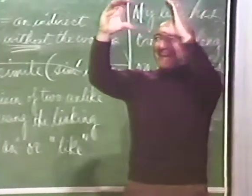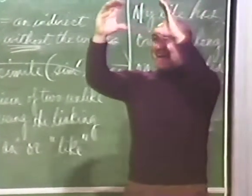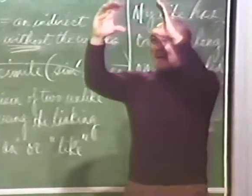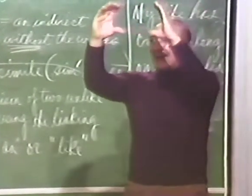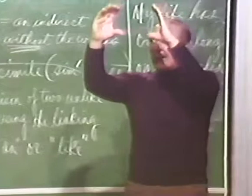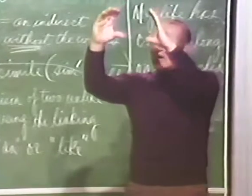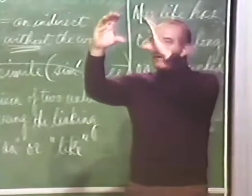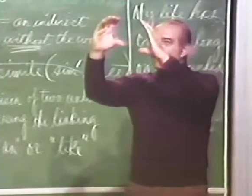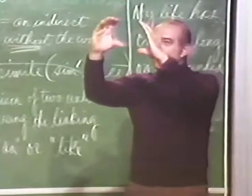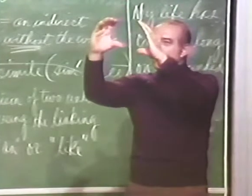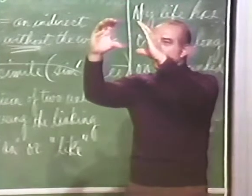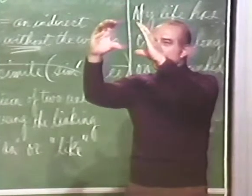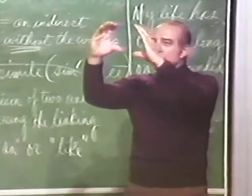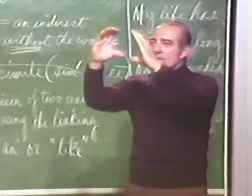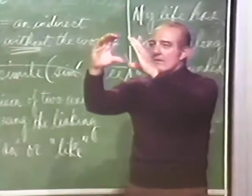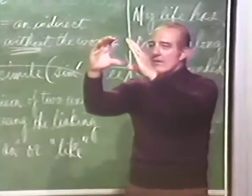...HOT.